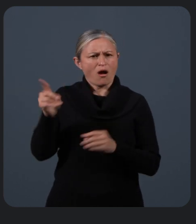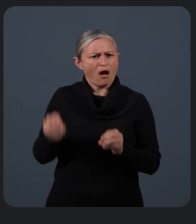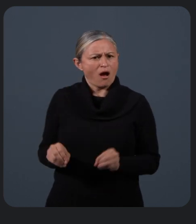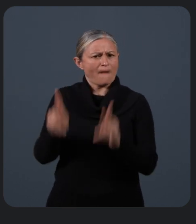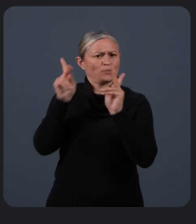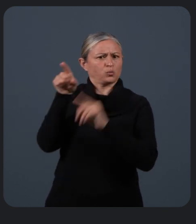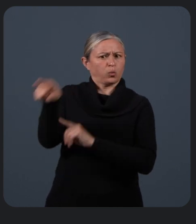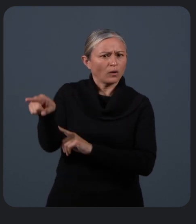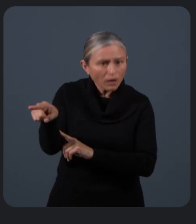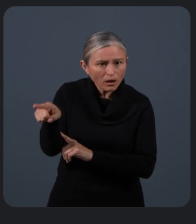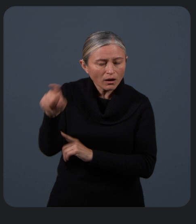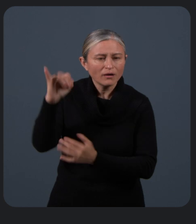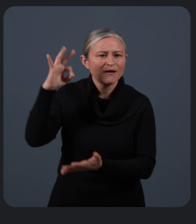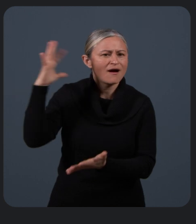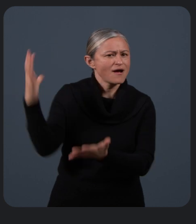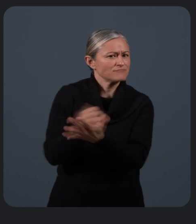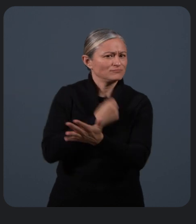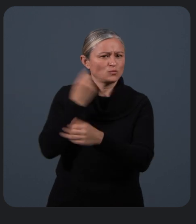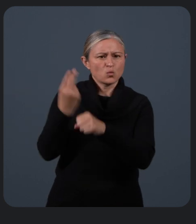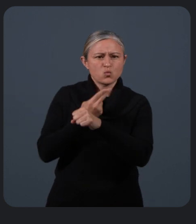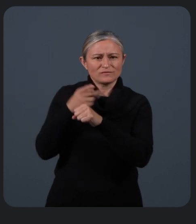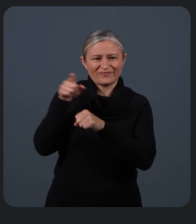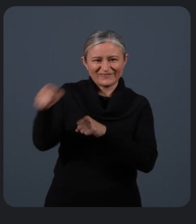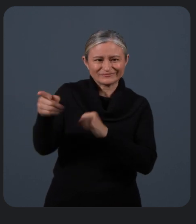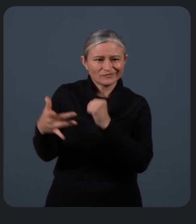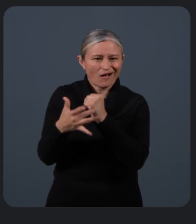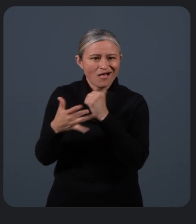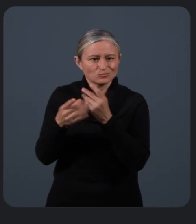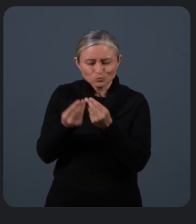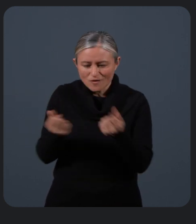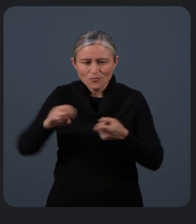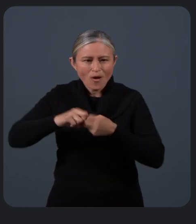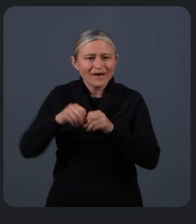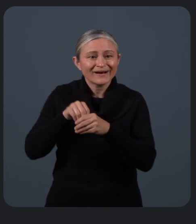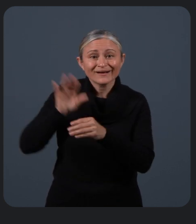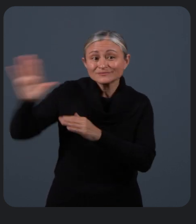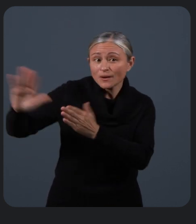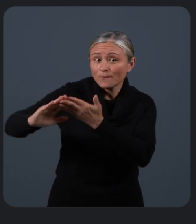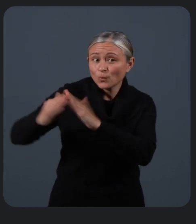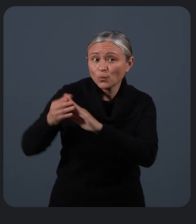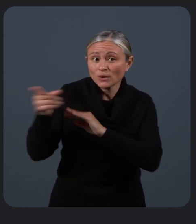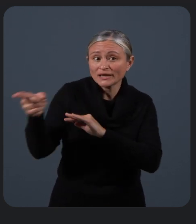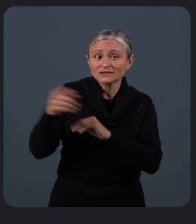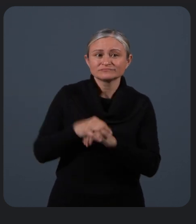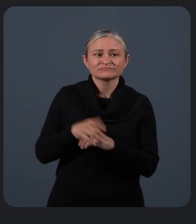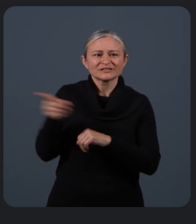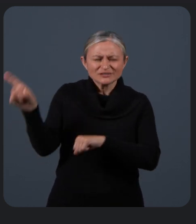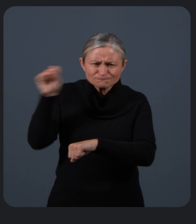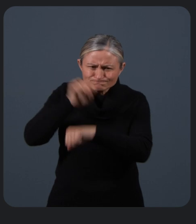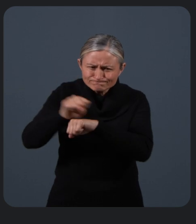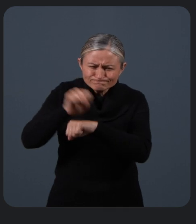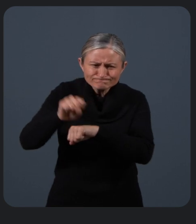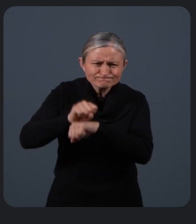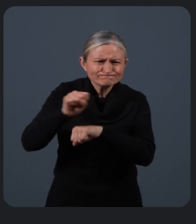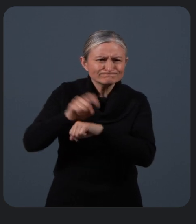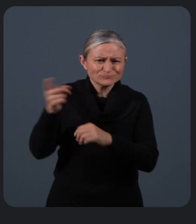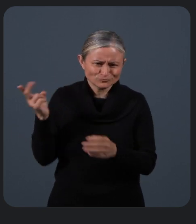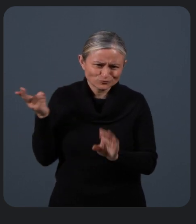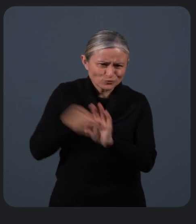to harness technology to solve issues plaguing his community. Karzai is working on a new job board